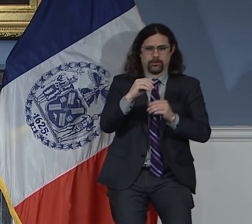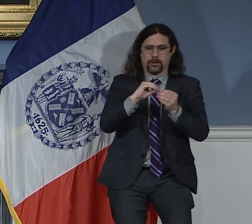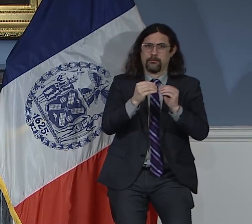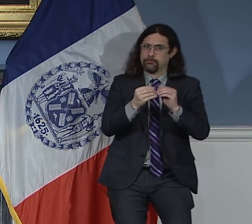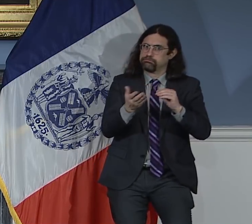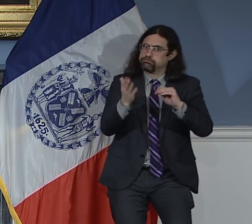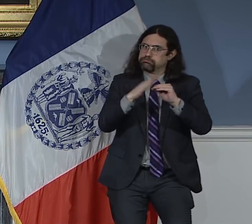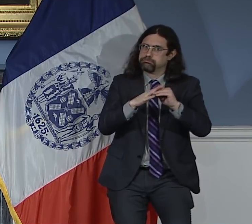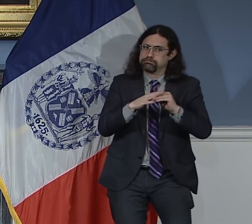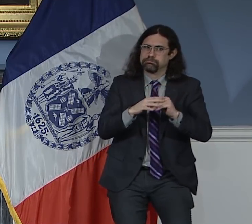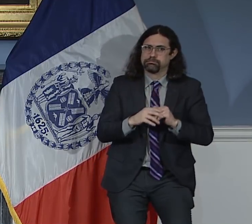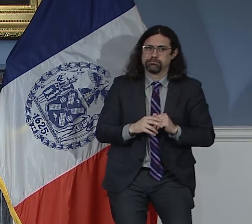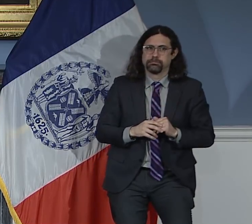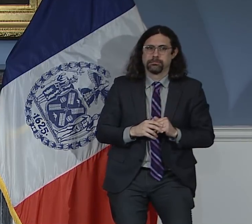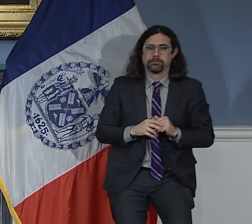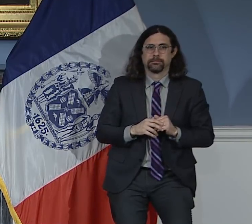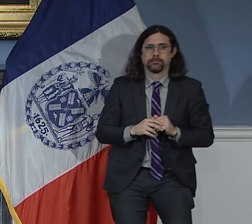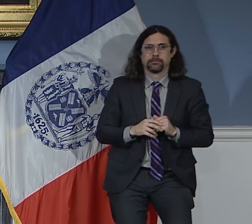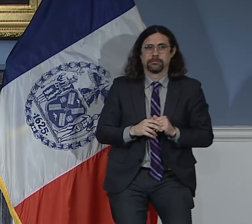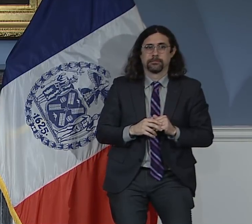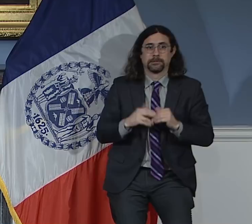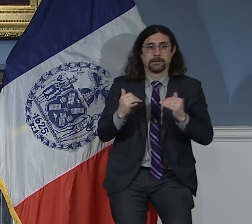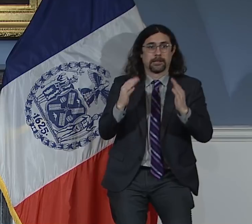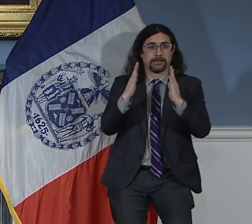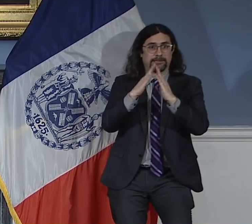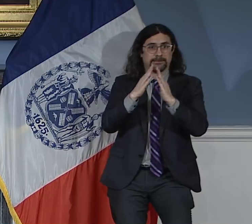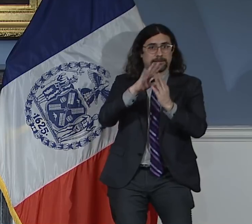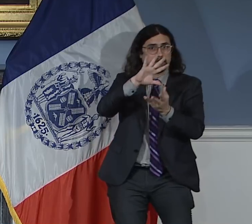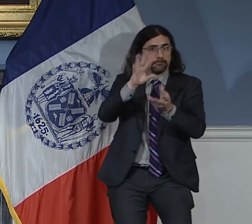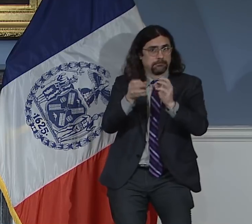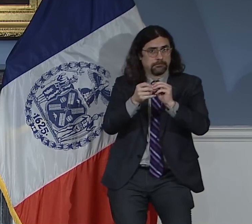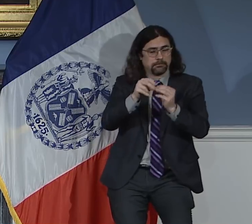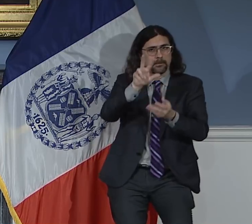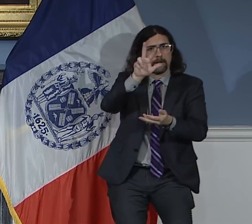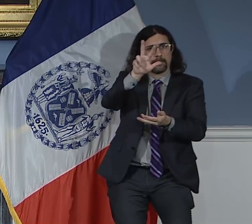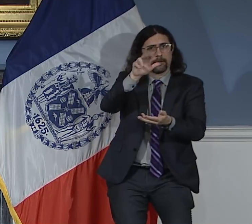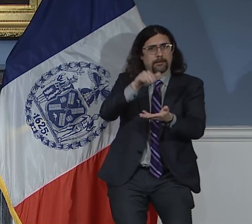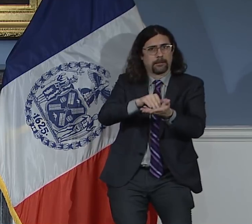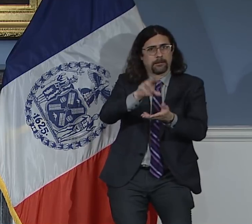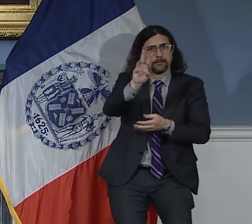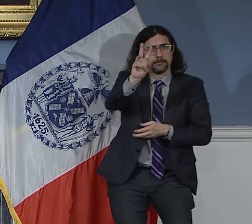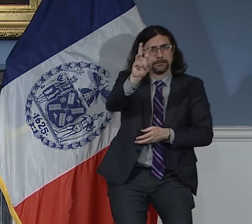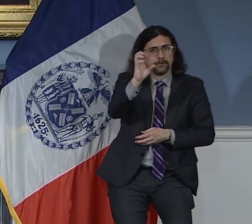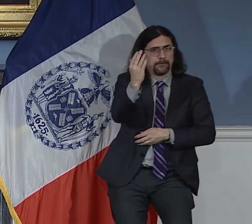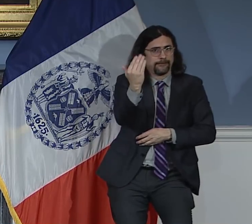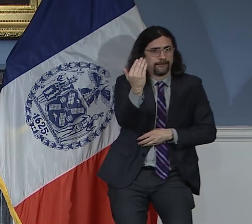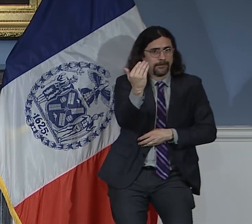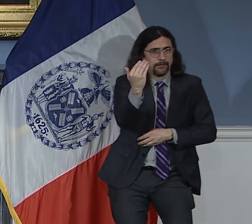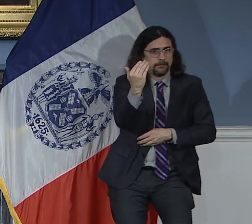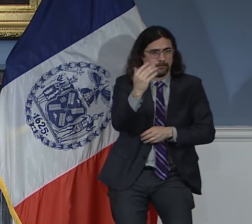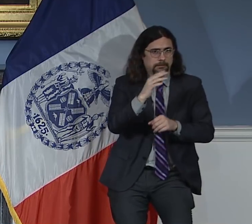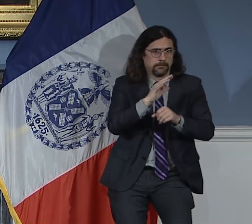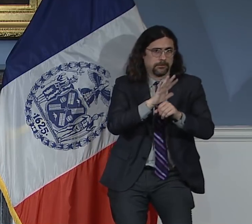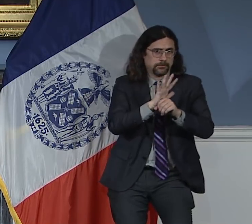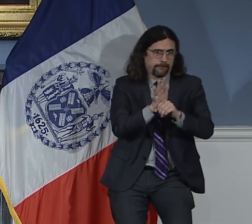10:00 A.M. NUMBER, 3,615 CONFIRMED CASES OF THE CORONAVIRUS IN